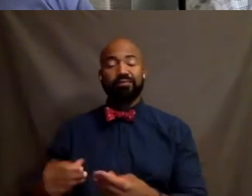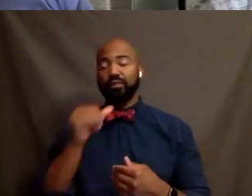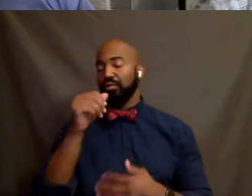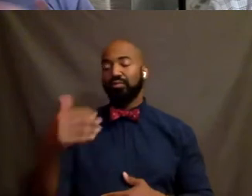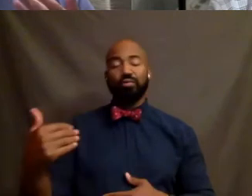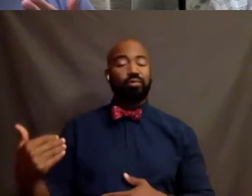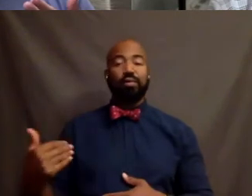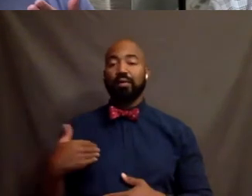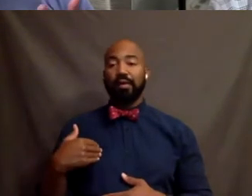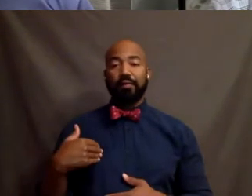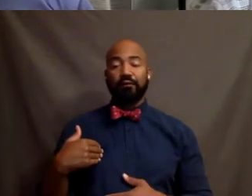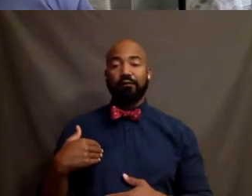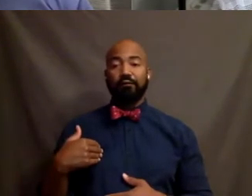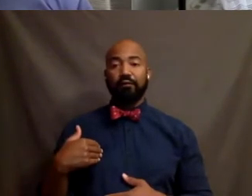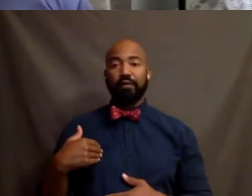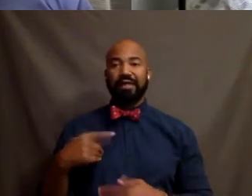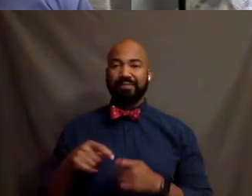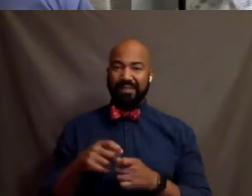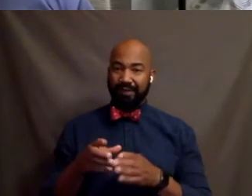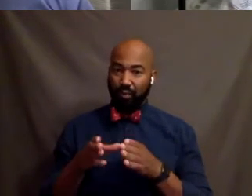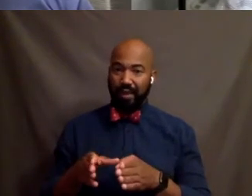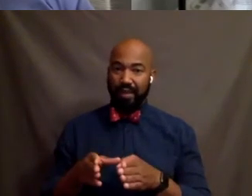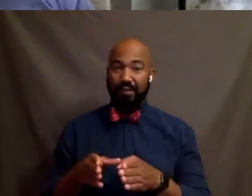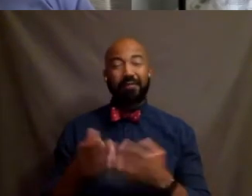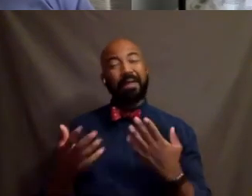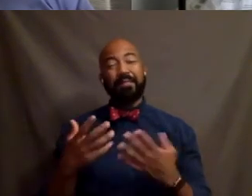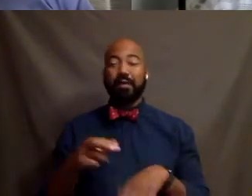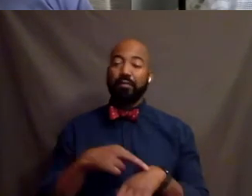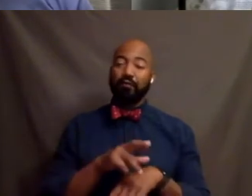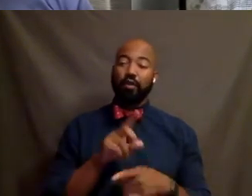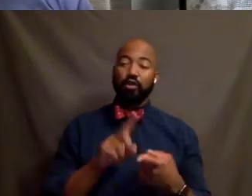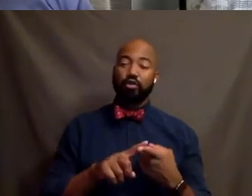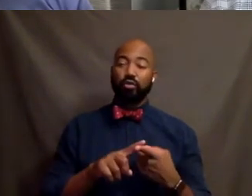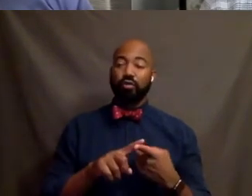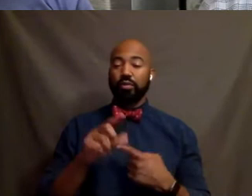I would say that if you were referred to a geneticist, I'm not sure that there would be a way to say,